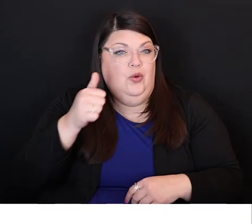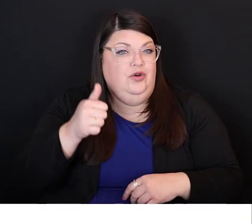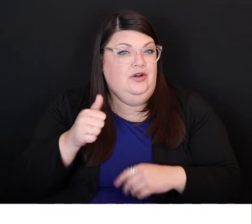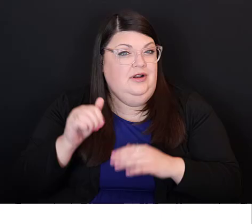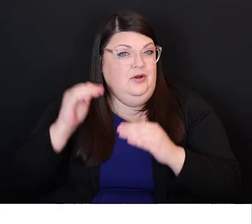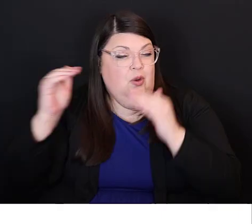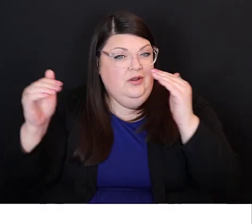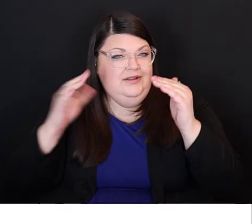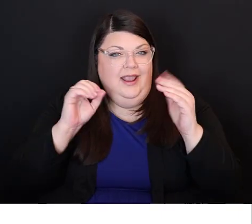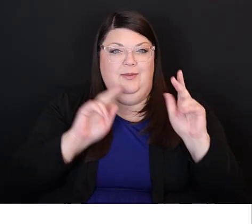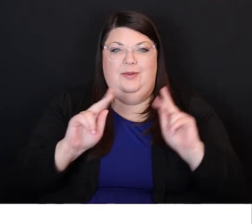disabilities.